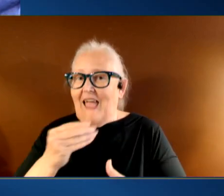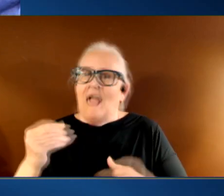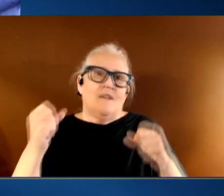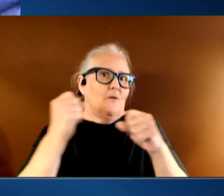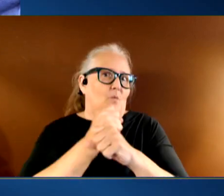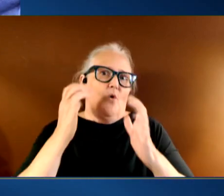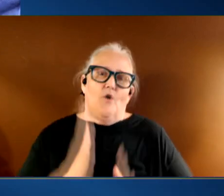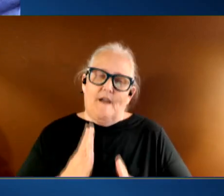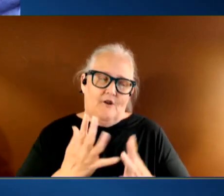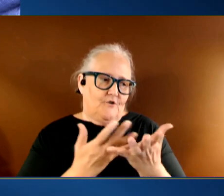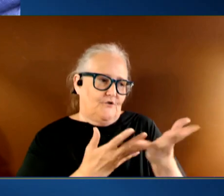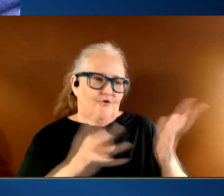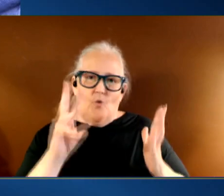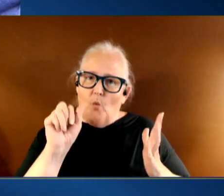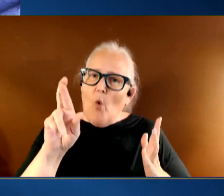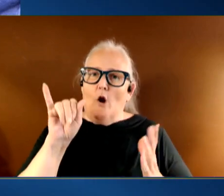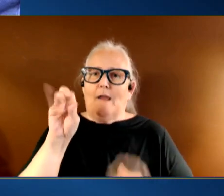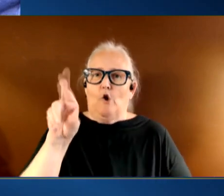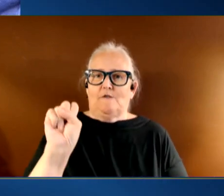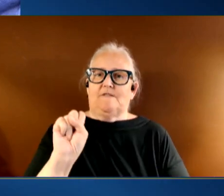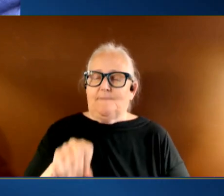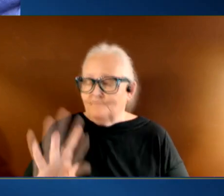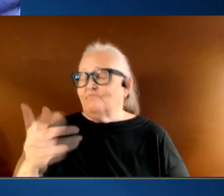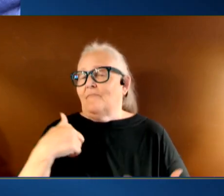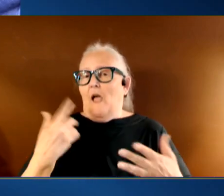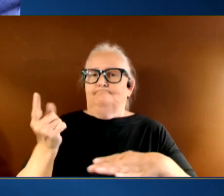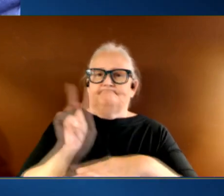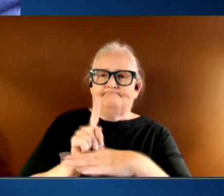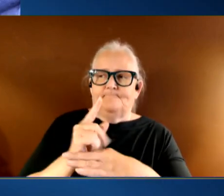I am here to talk to you about an innovative project that we started